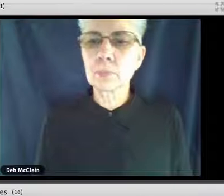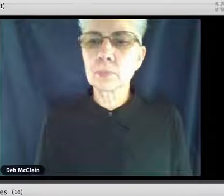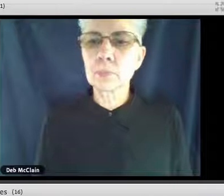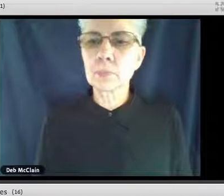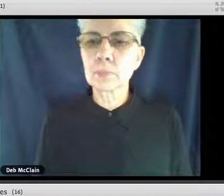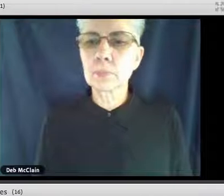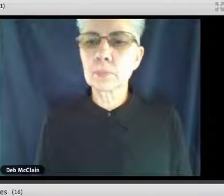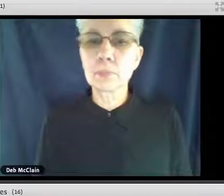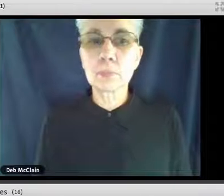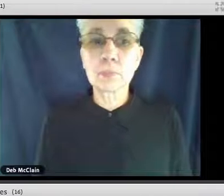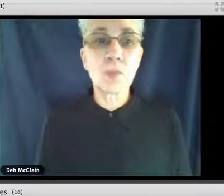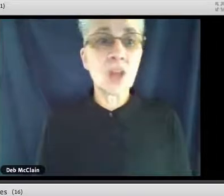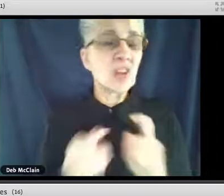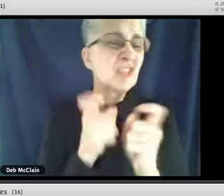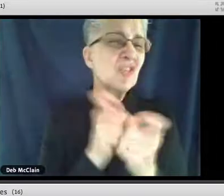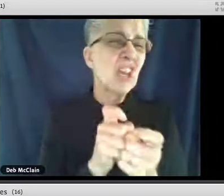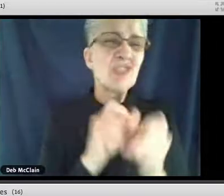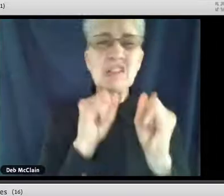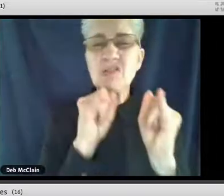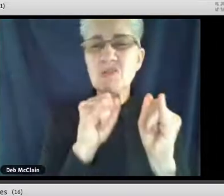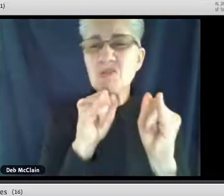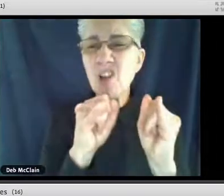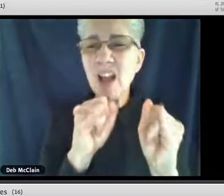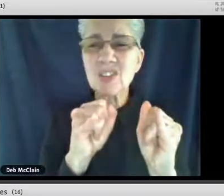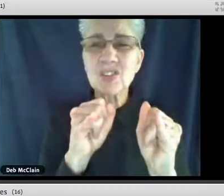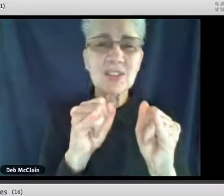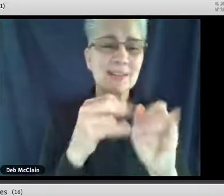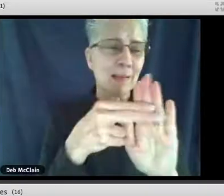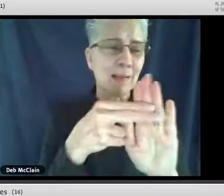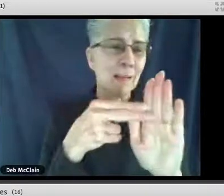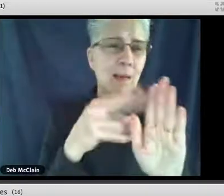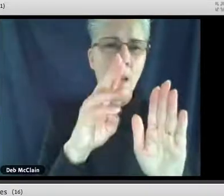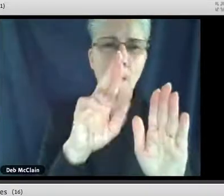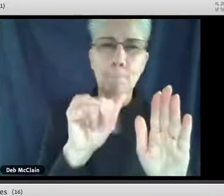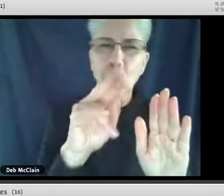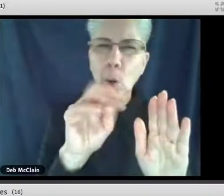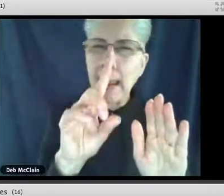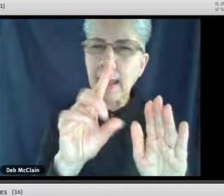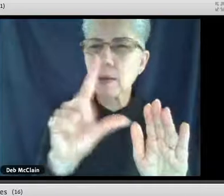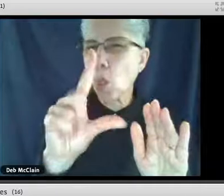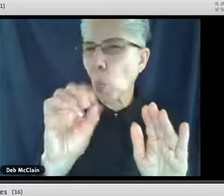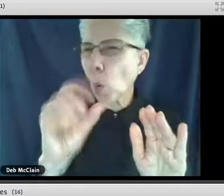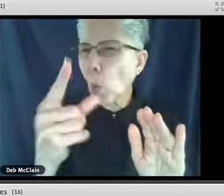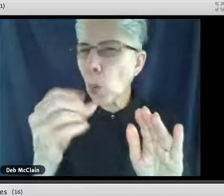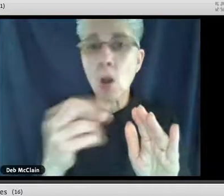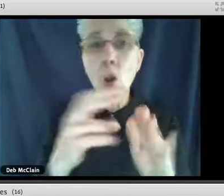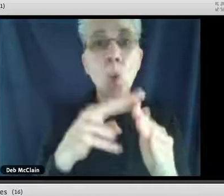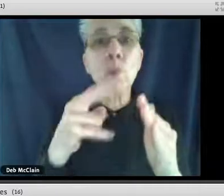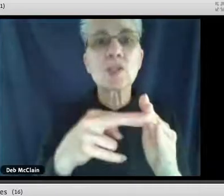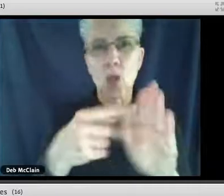You can change the instructions. You can change some branding. You can do a bunch of stuff. The results are going to tell you, you know,